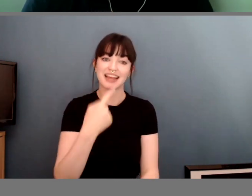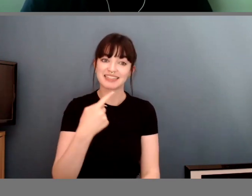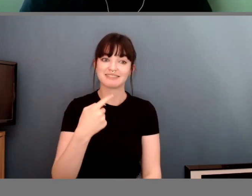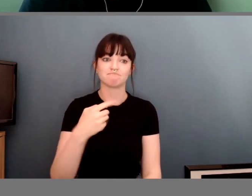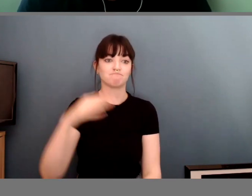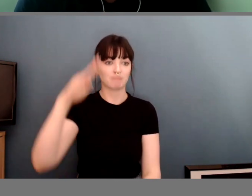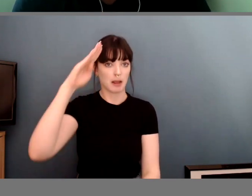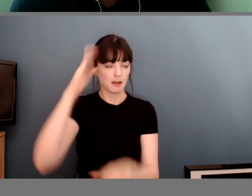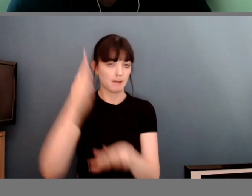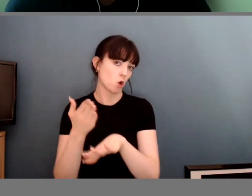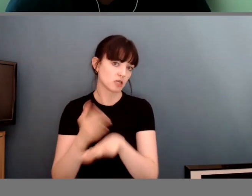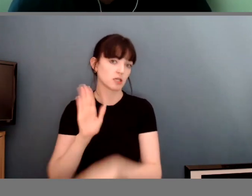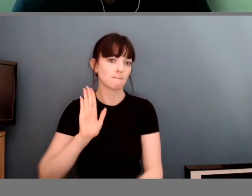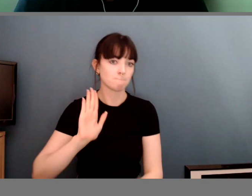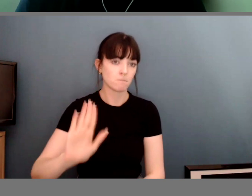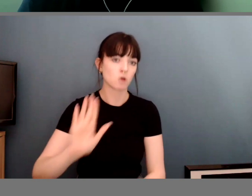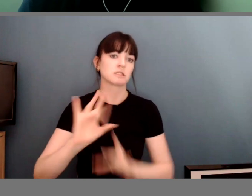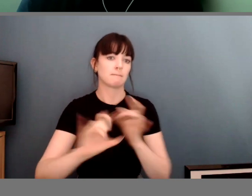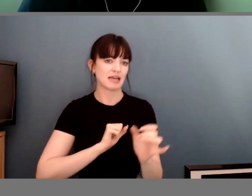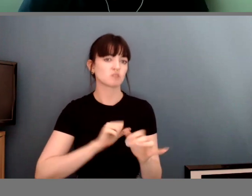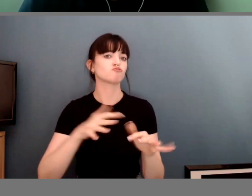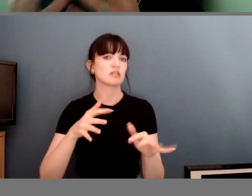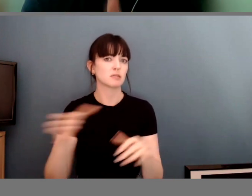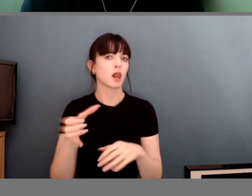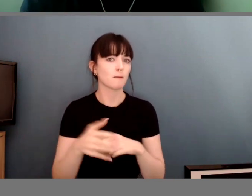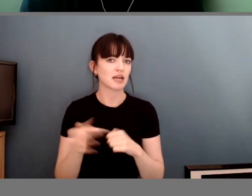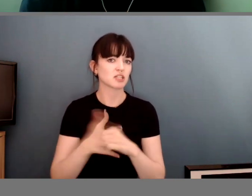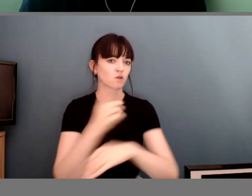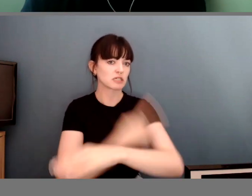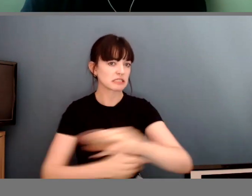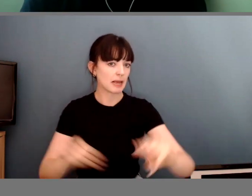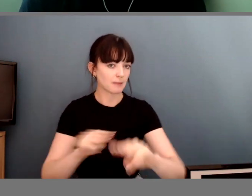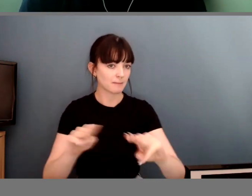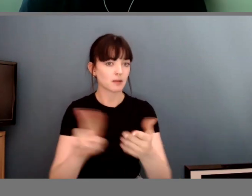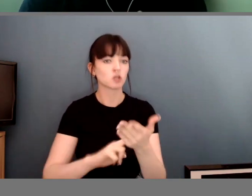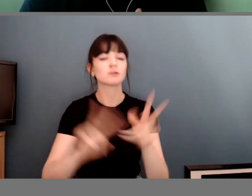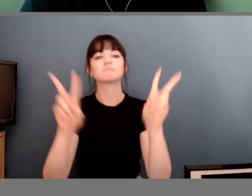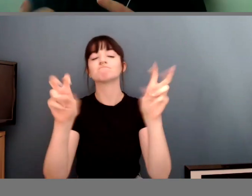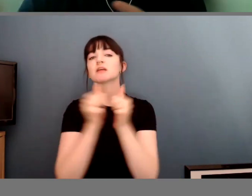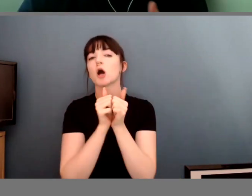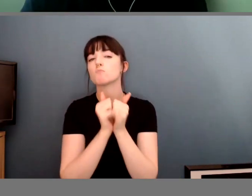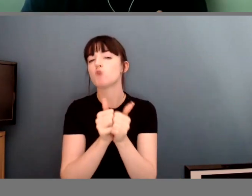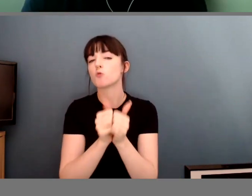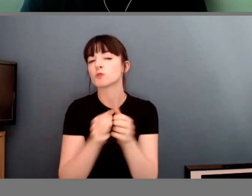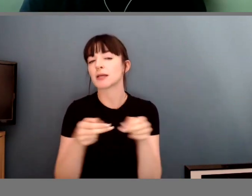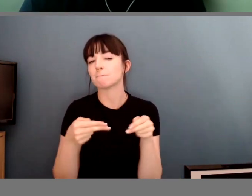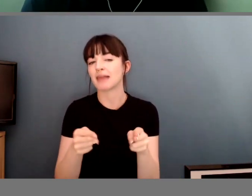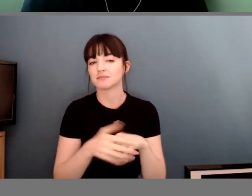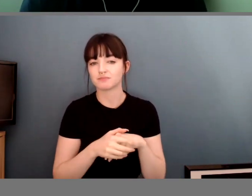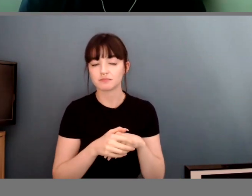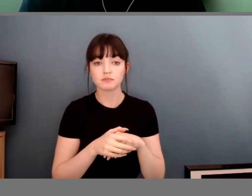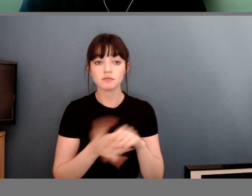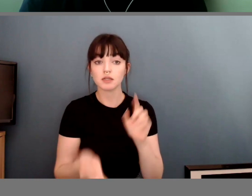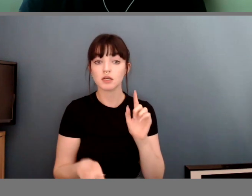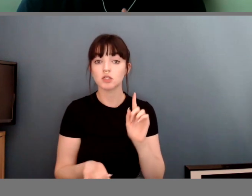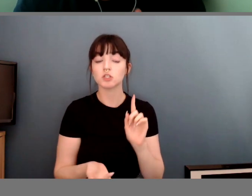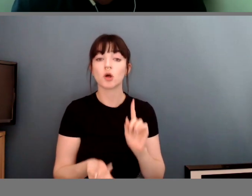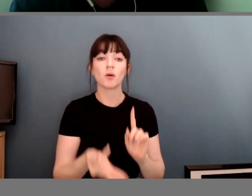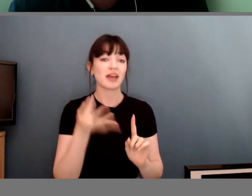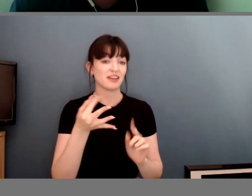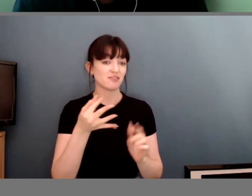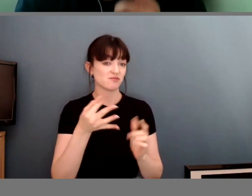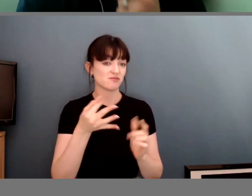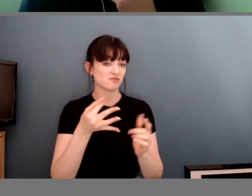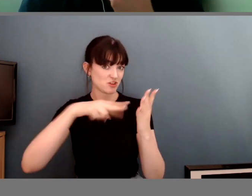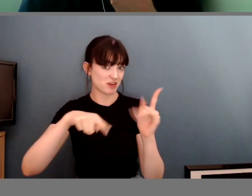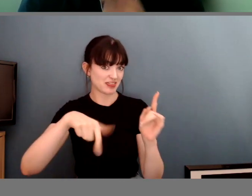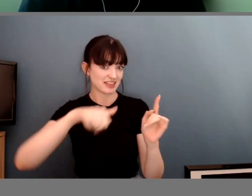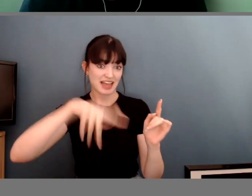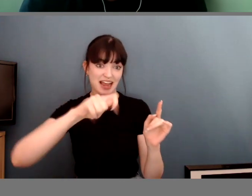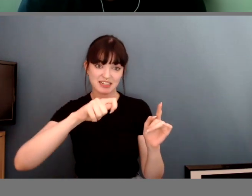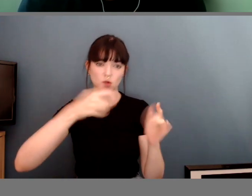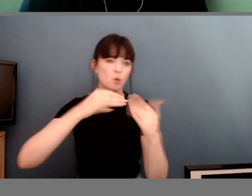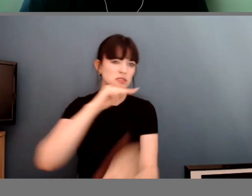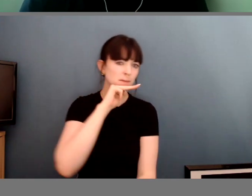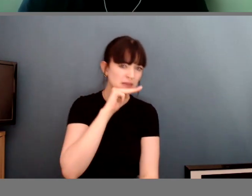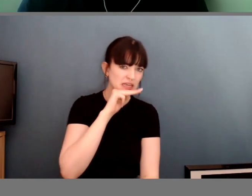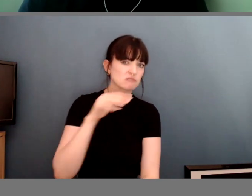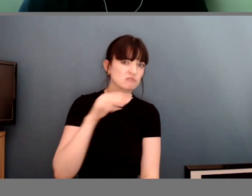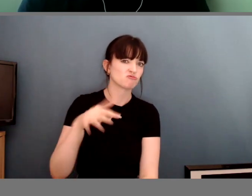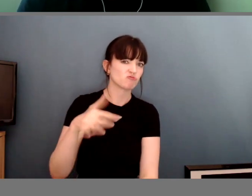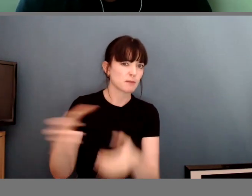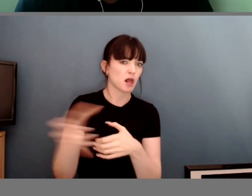for people with disability through appropriate measures and if you look at the Act, both to meet